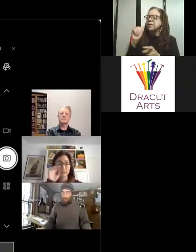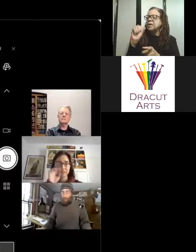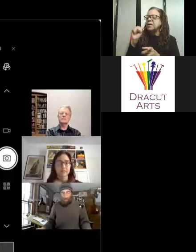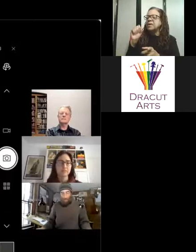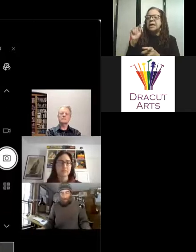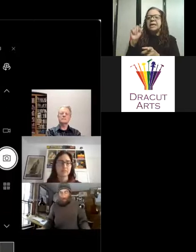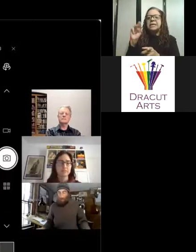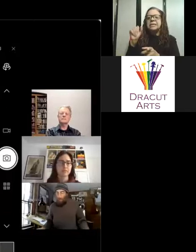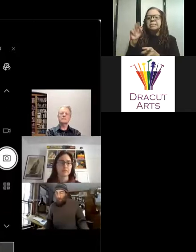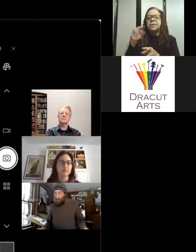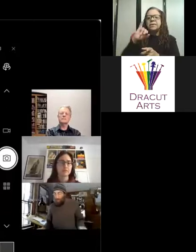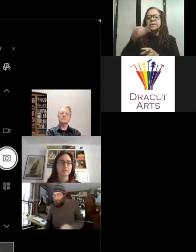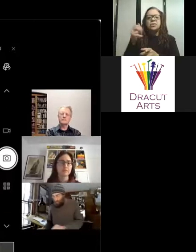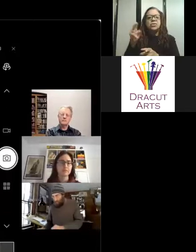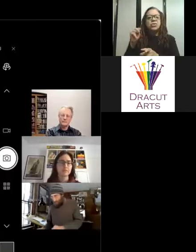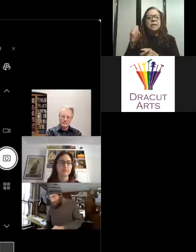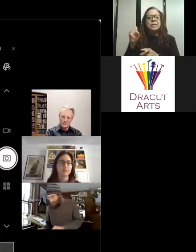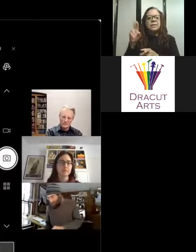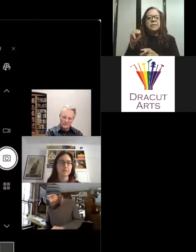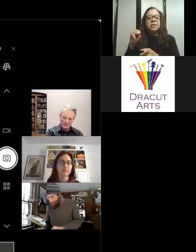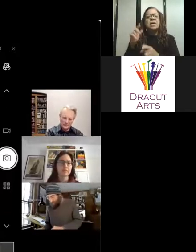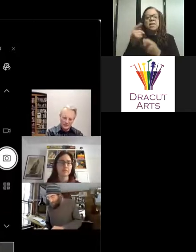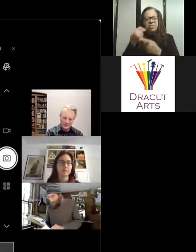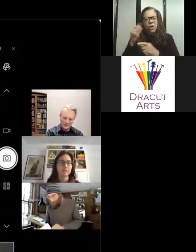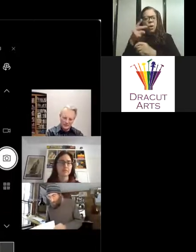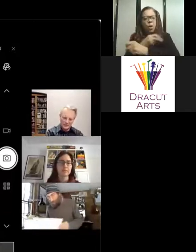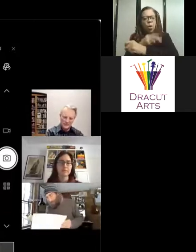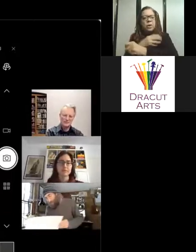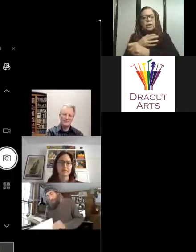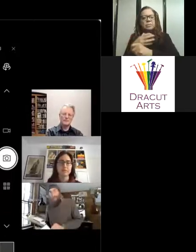The Lord is my Shepherd, which I believe is 1864-65,